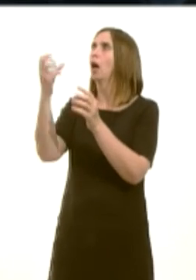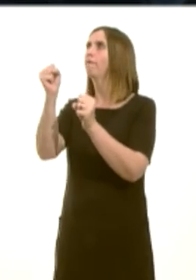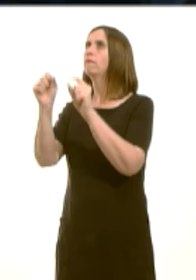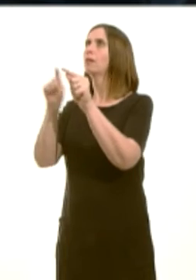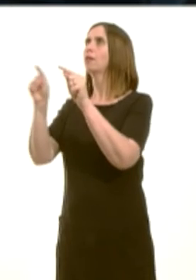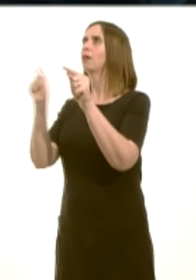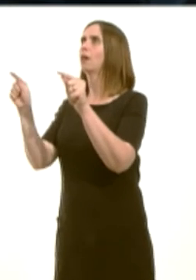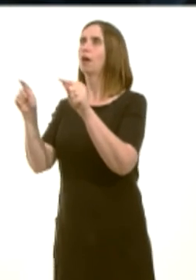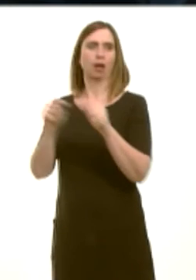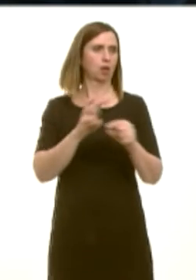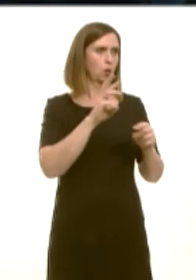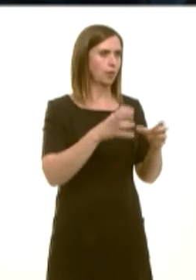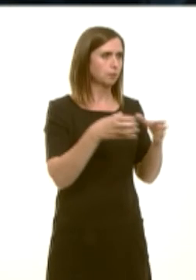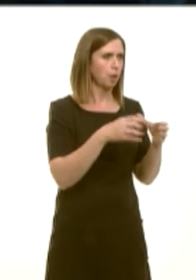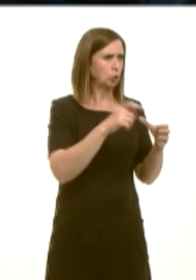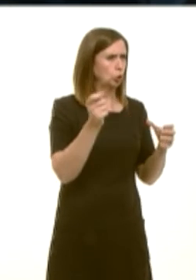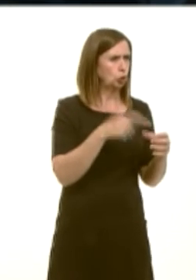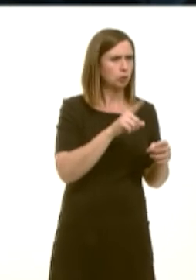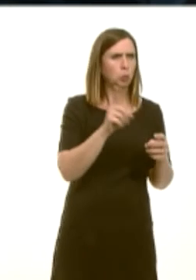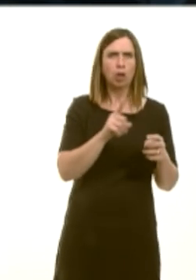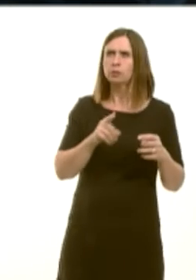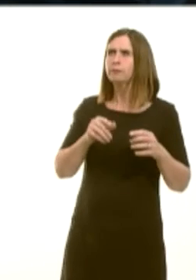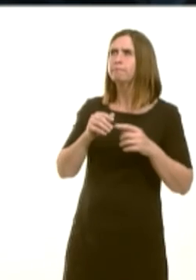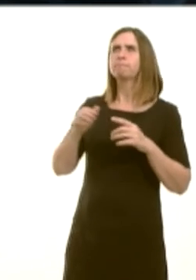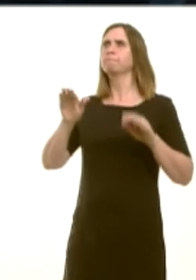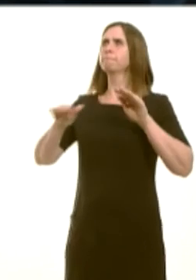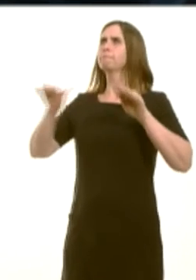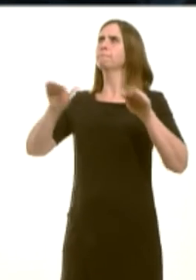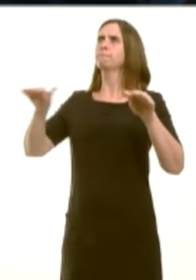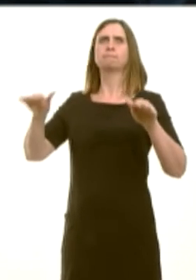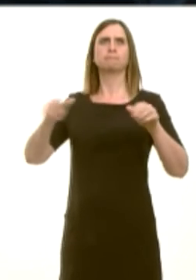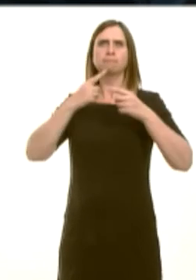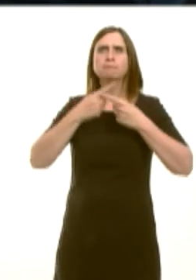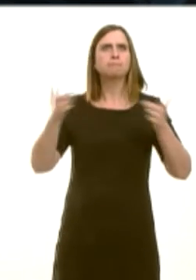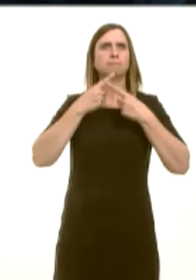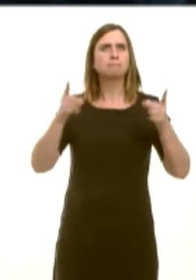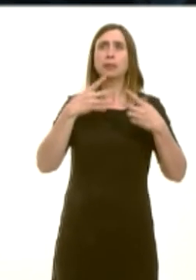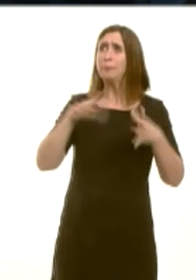departments to better champion engagement within their remit. Has this engagement improved